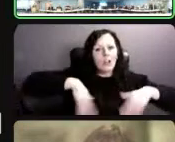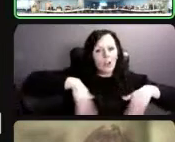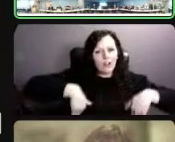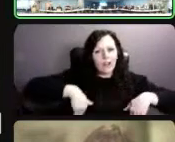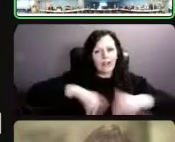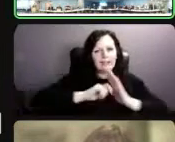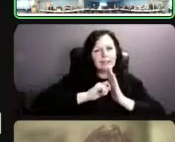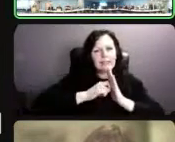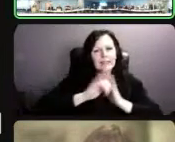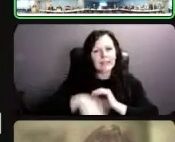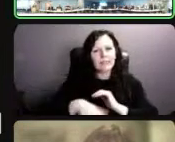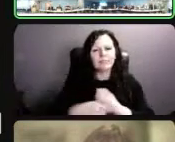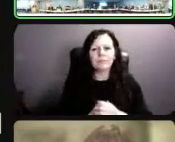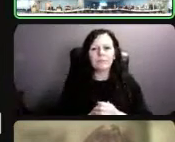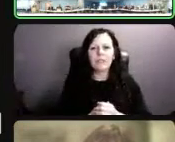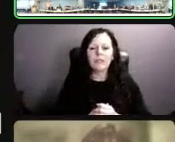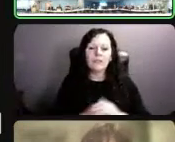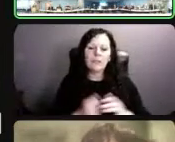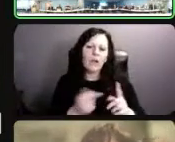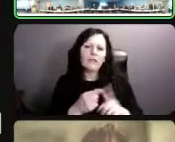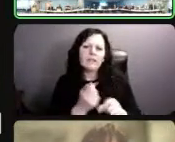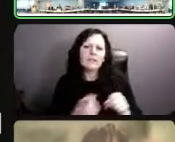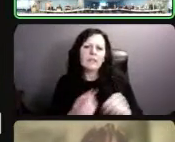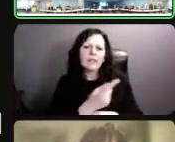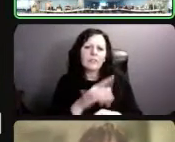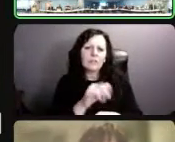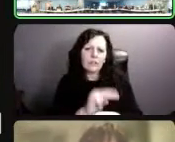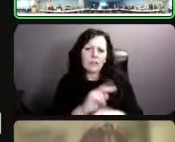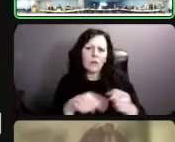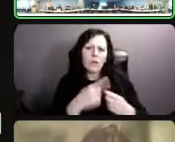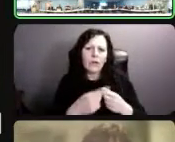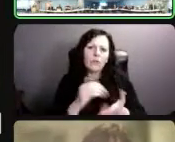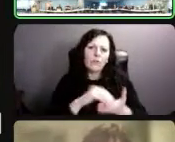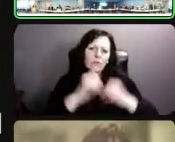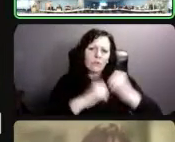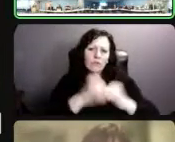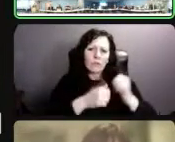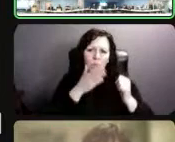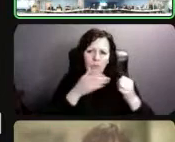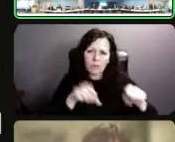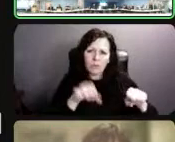MY RECOMMENDATION IS NOT TO NOT